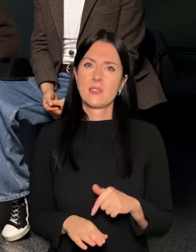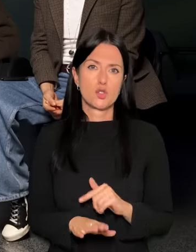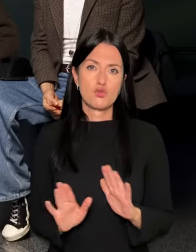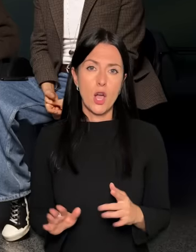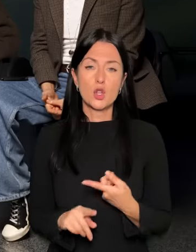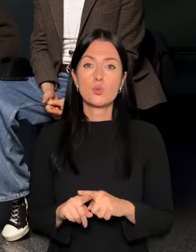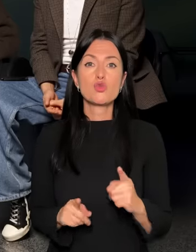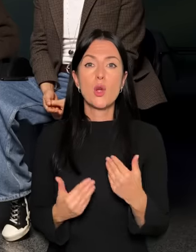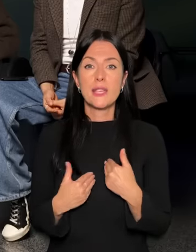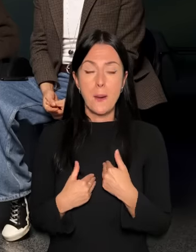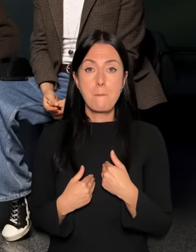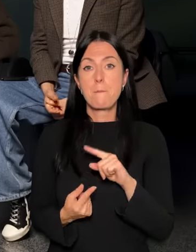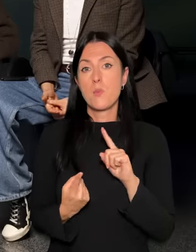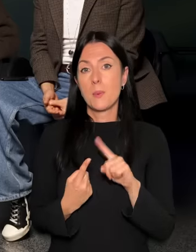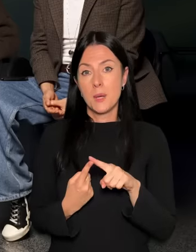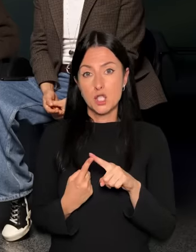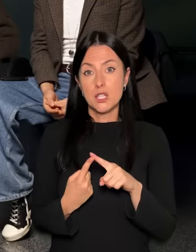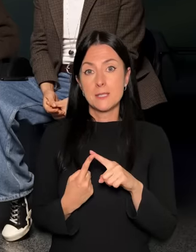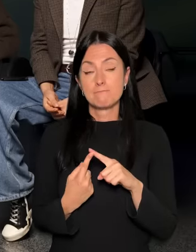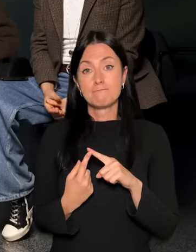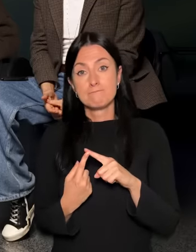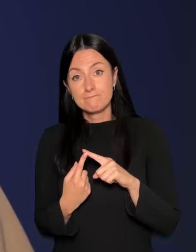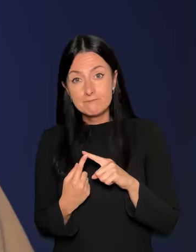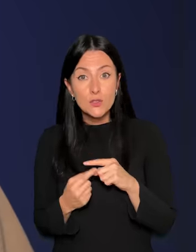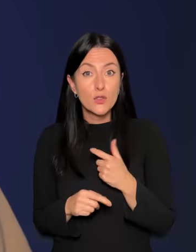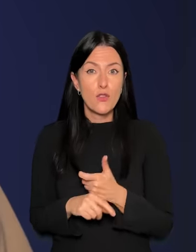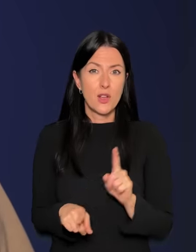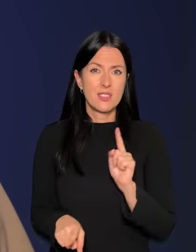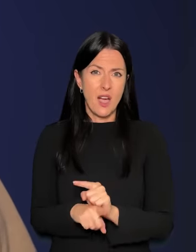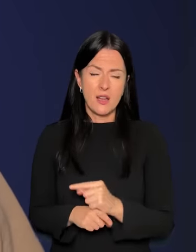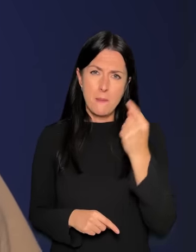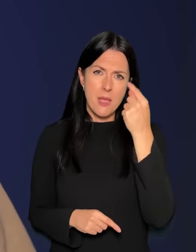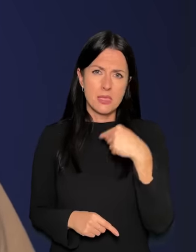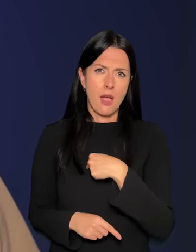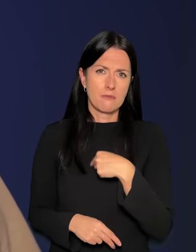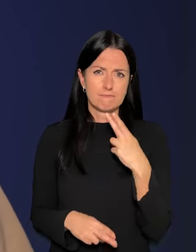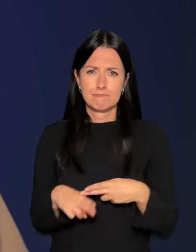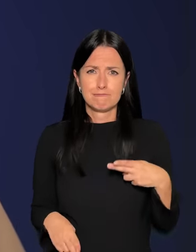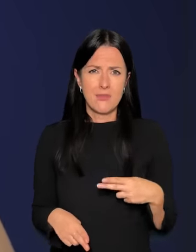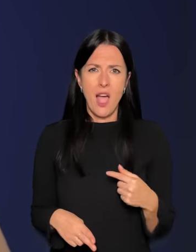I don't feel anything special because, firstly, I'm quite mentally tough.